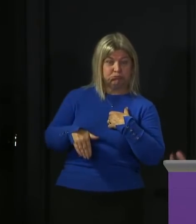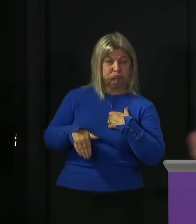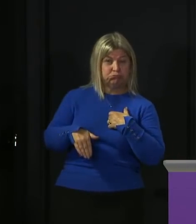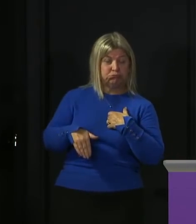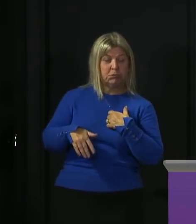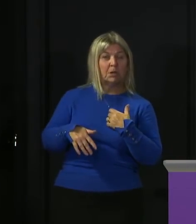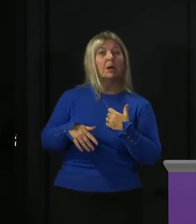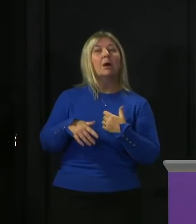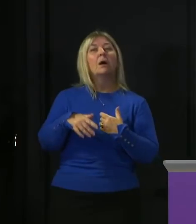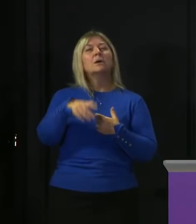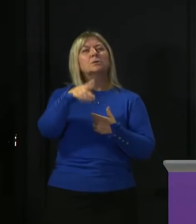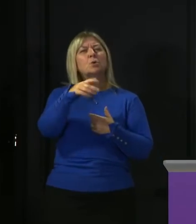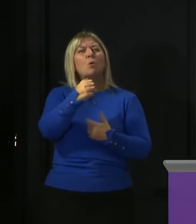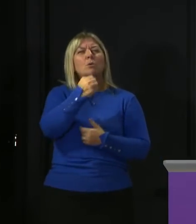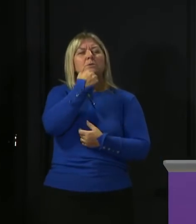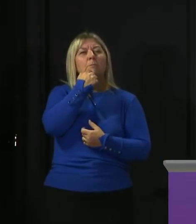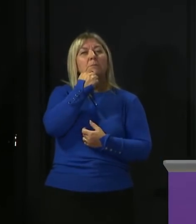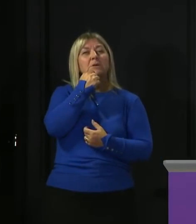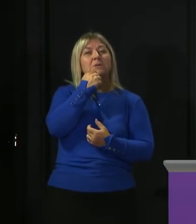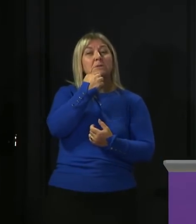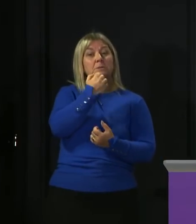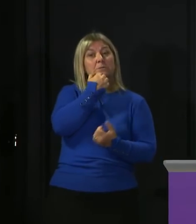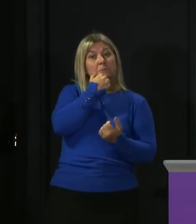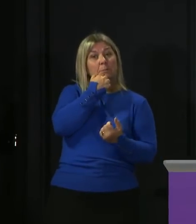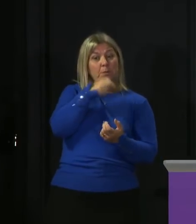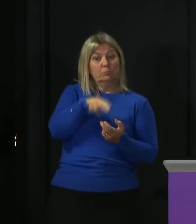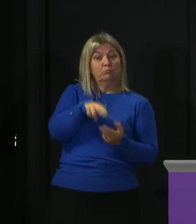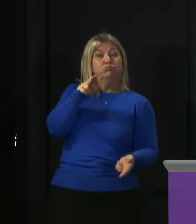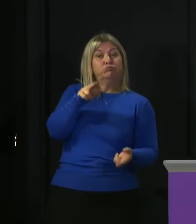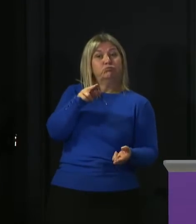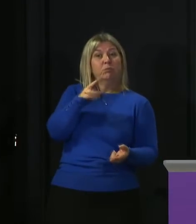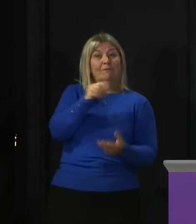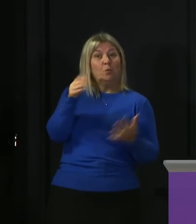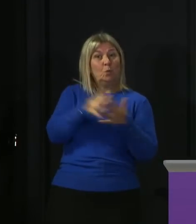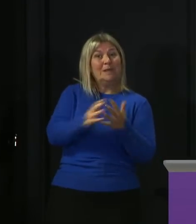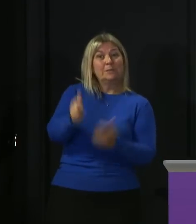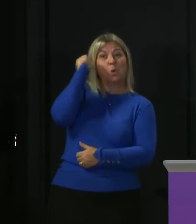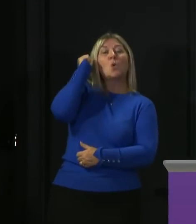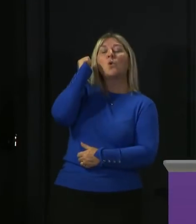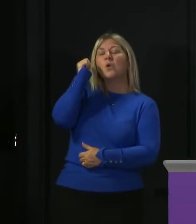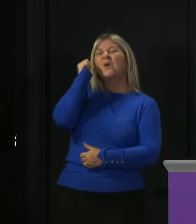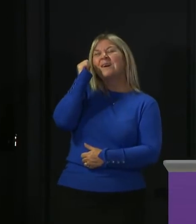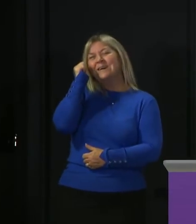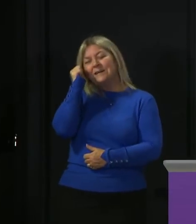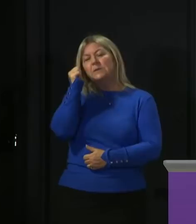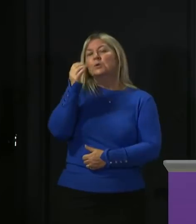some of the impact of that we will inevitably see come through unfortunately. But, and this is